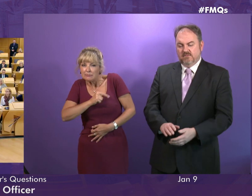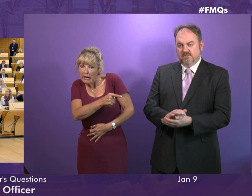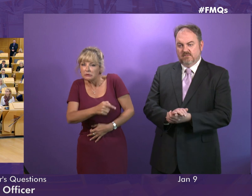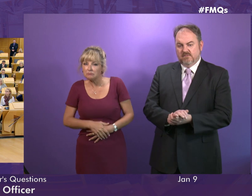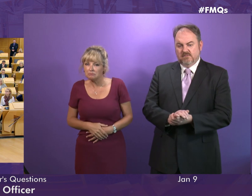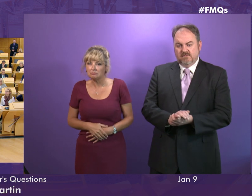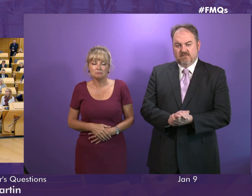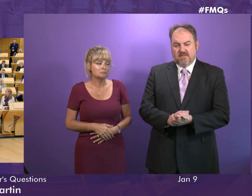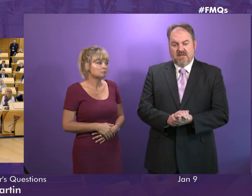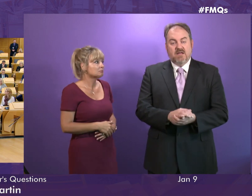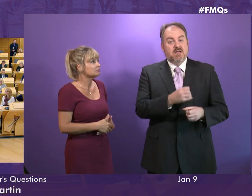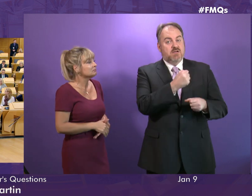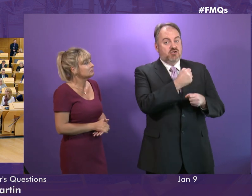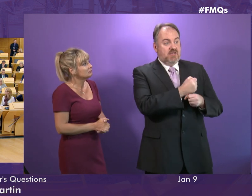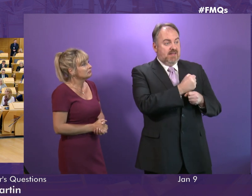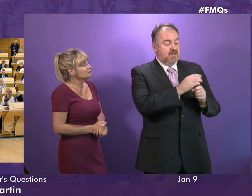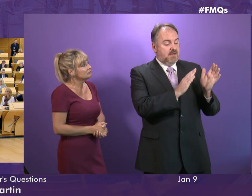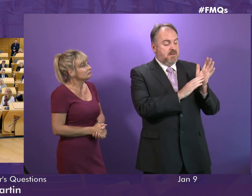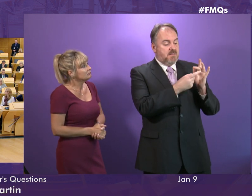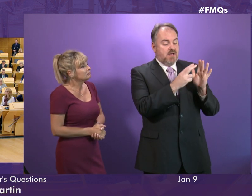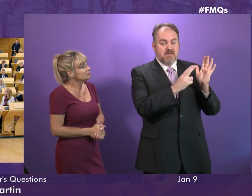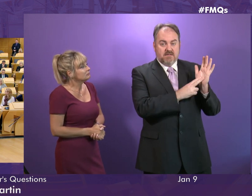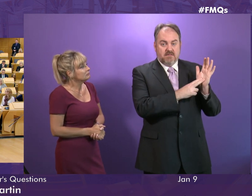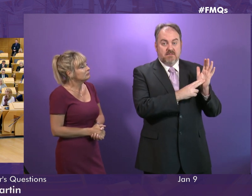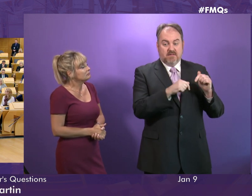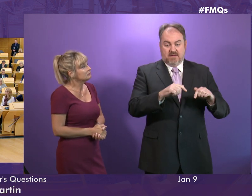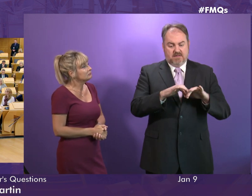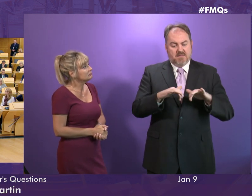Gillian Martin (Aberdeenshire East) (SNP): Yesterday, the Scottish Parliament voted overwhelmingly